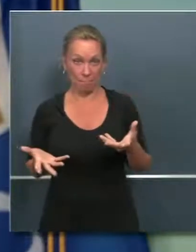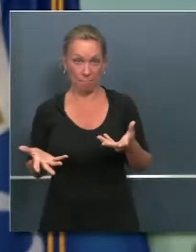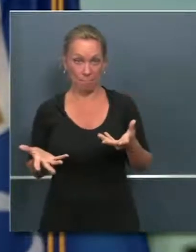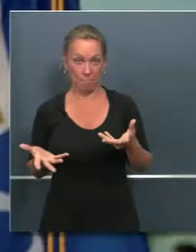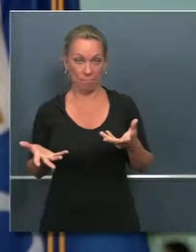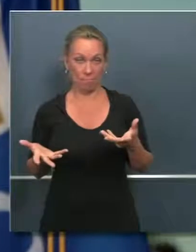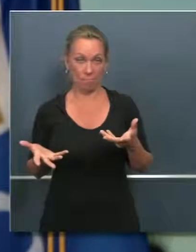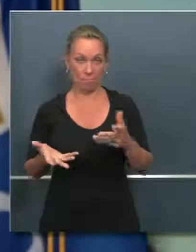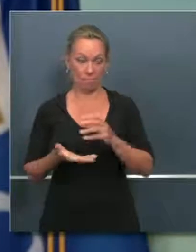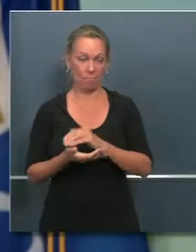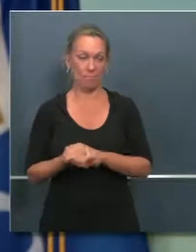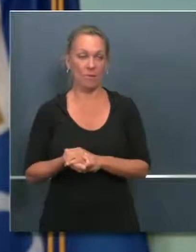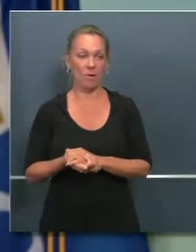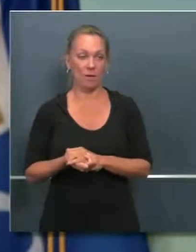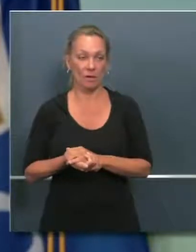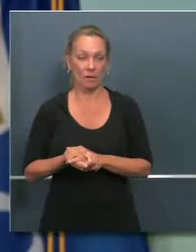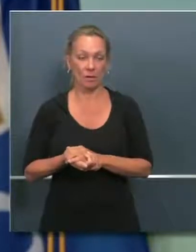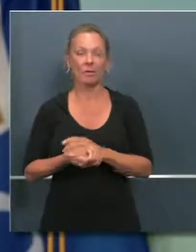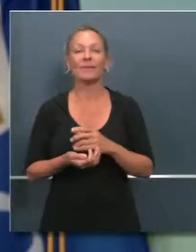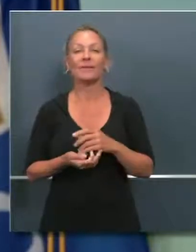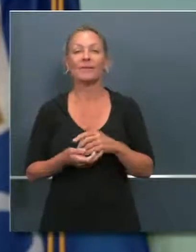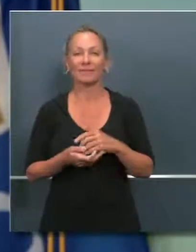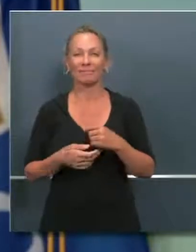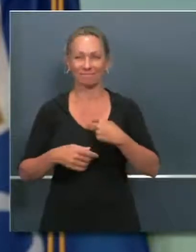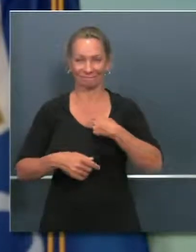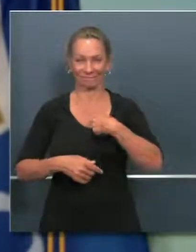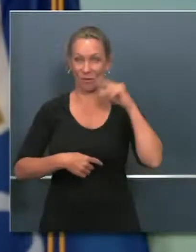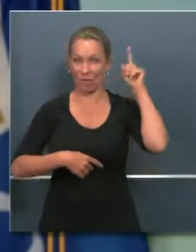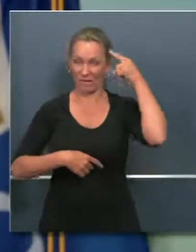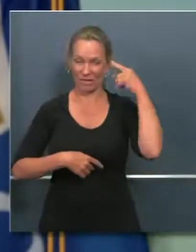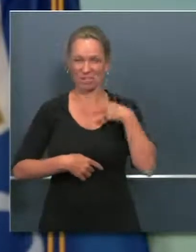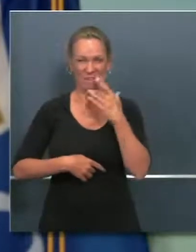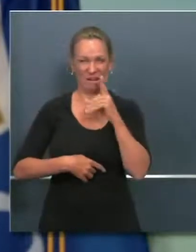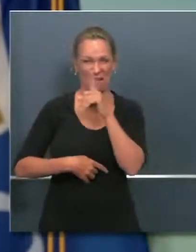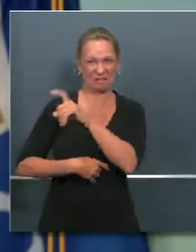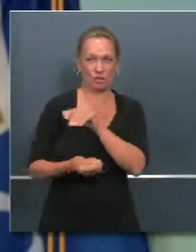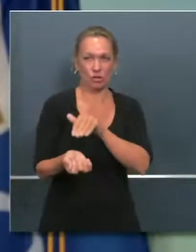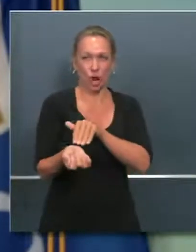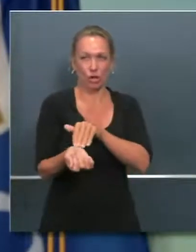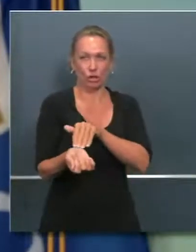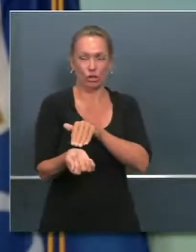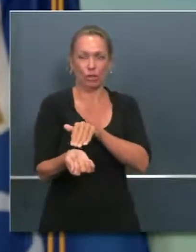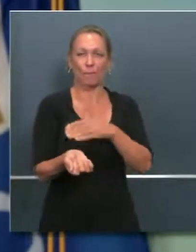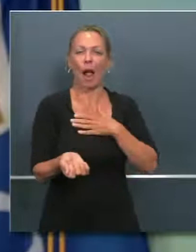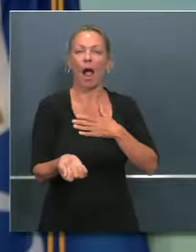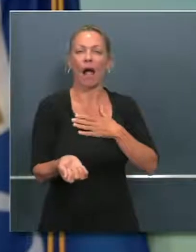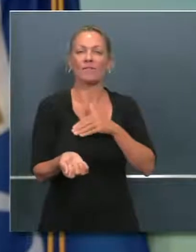concern but dr. Ghali who's very familiar with LA County in particular and more over relationship